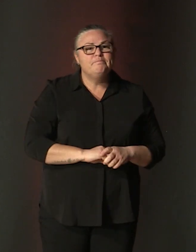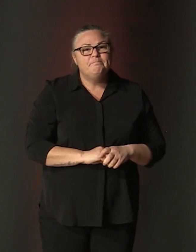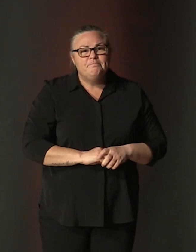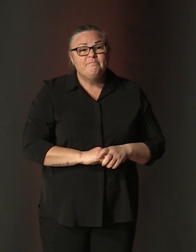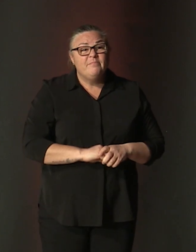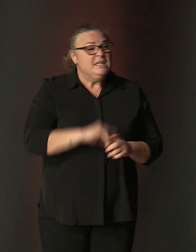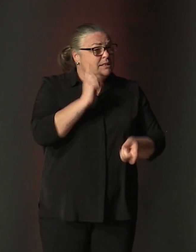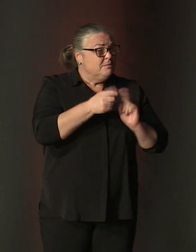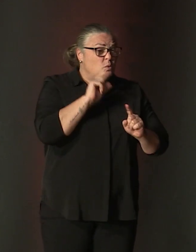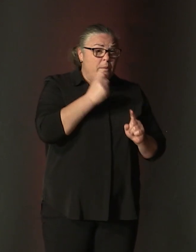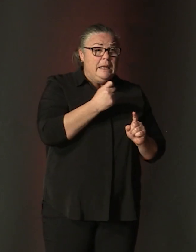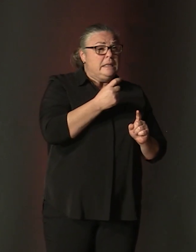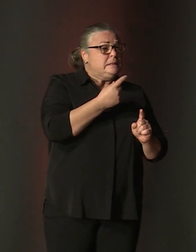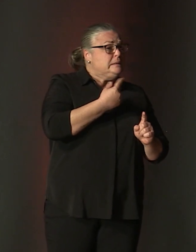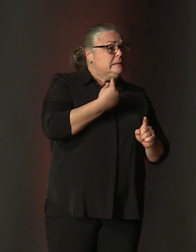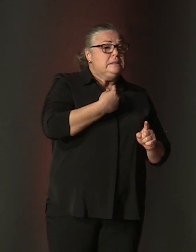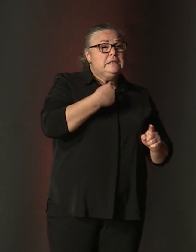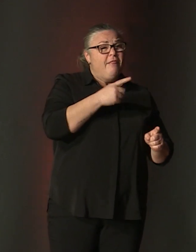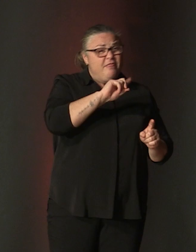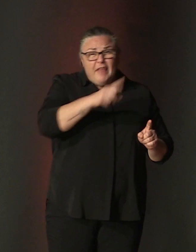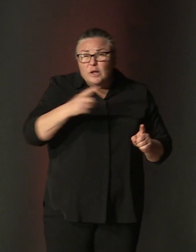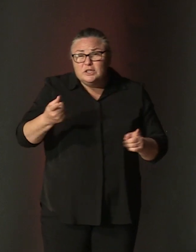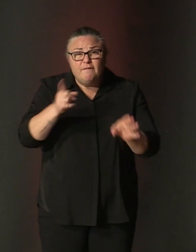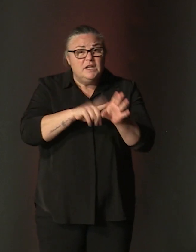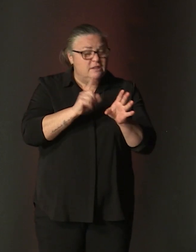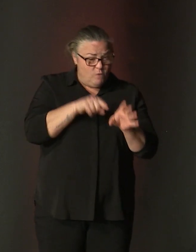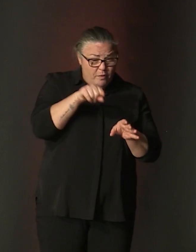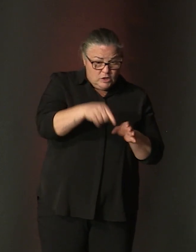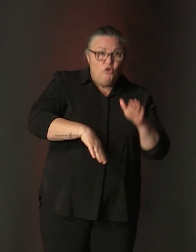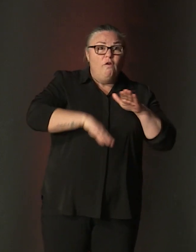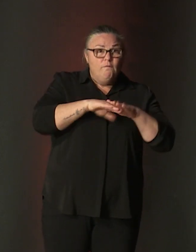Recently, microplastics were detected in us humans.